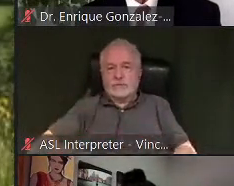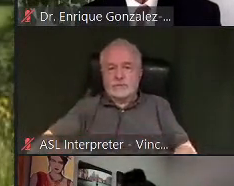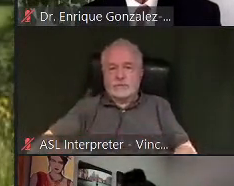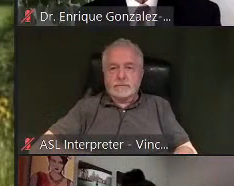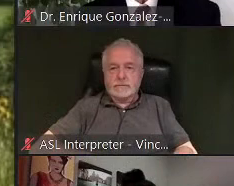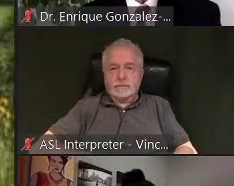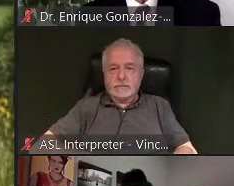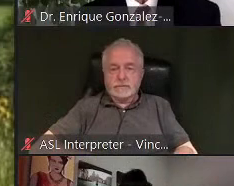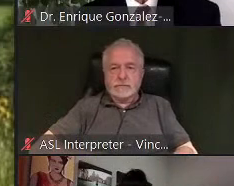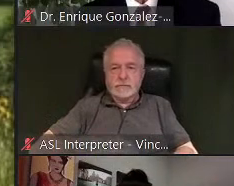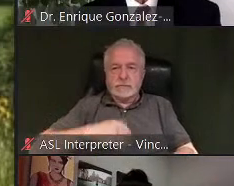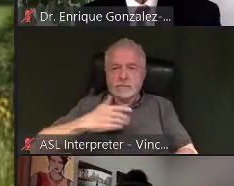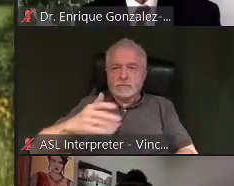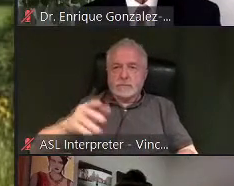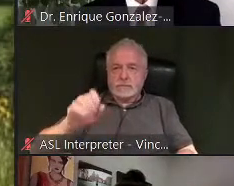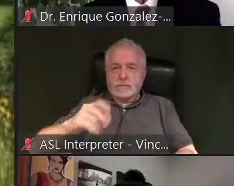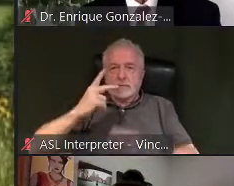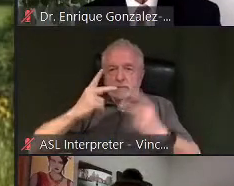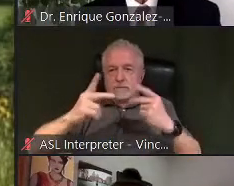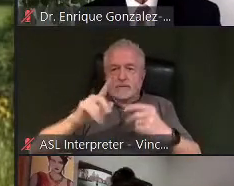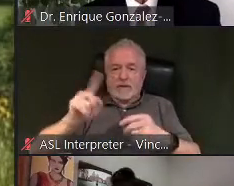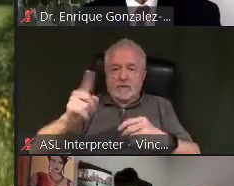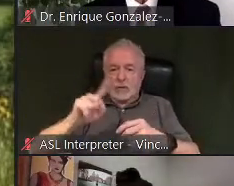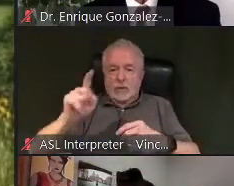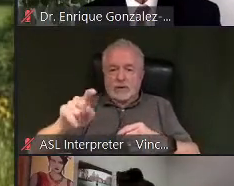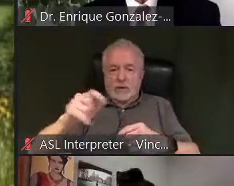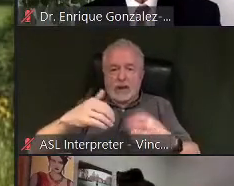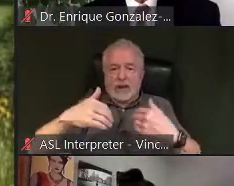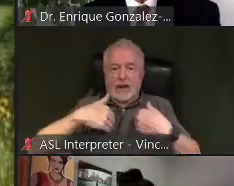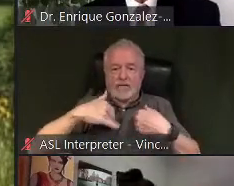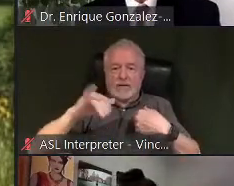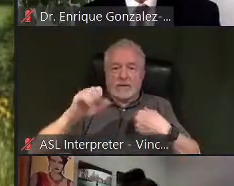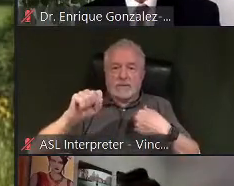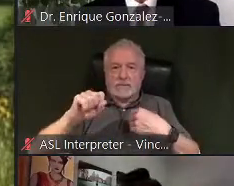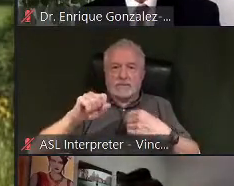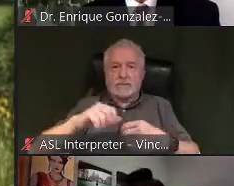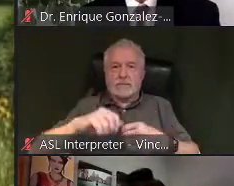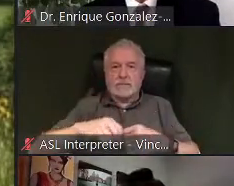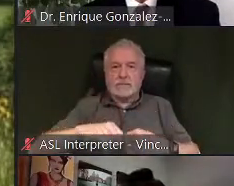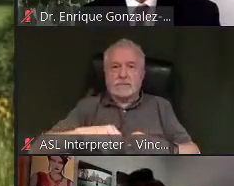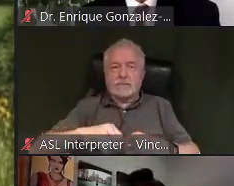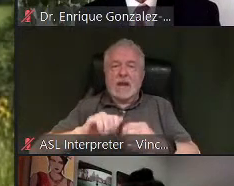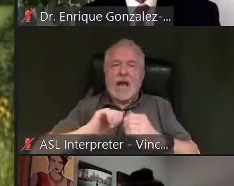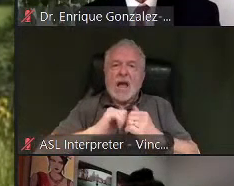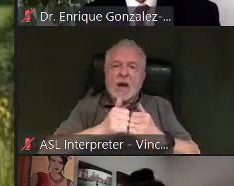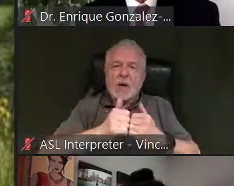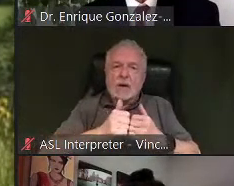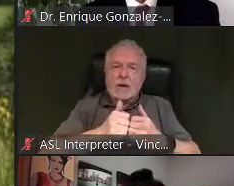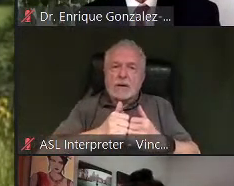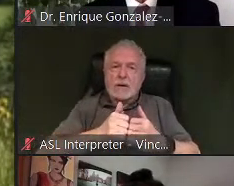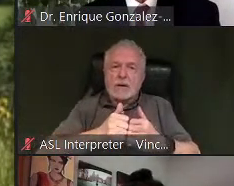So we're going to have to see the first question that we have is how?